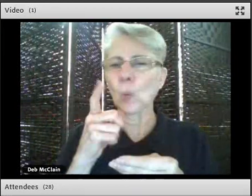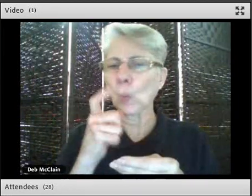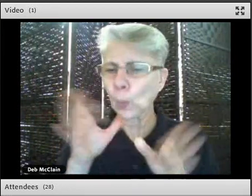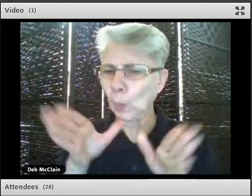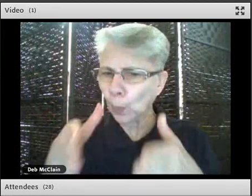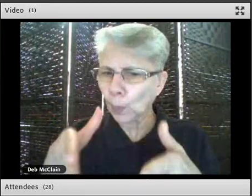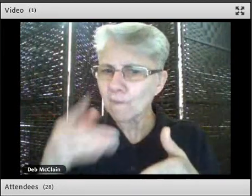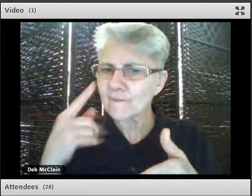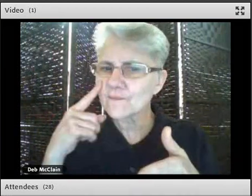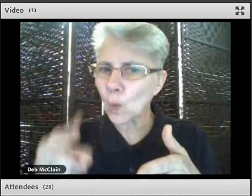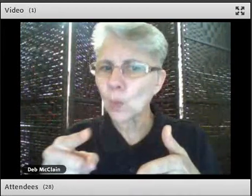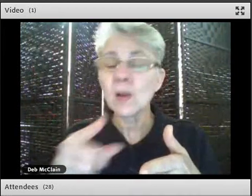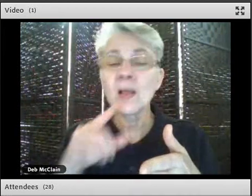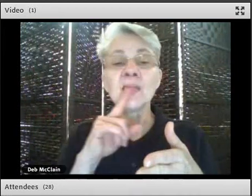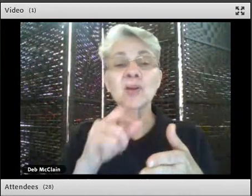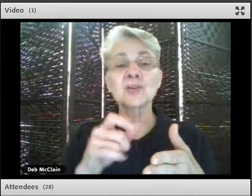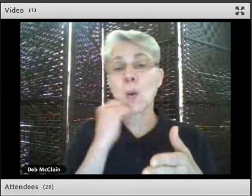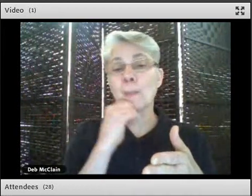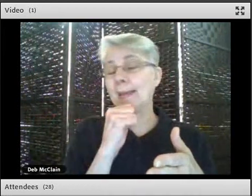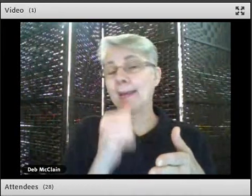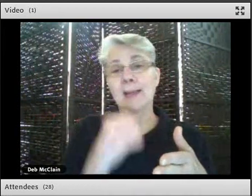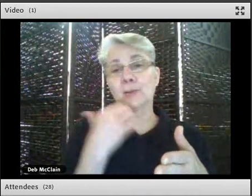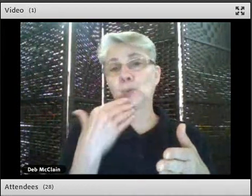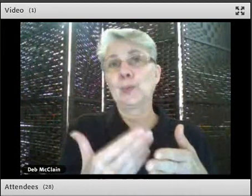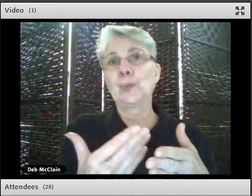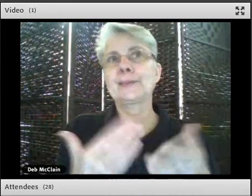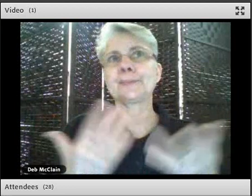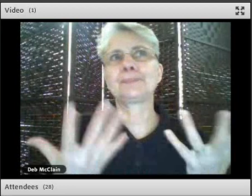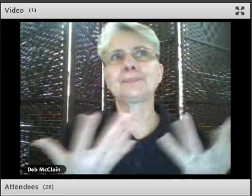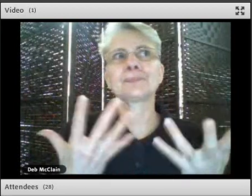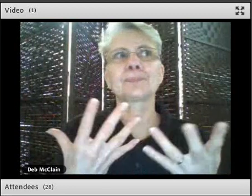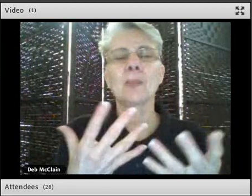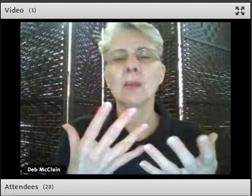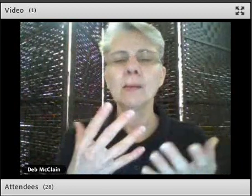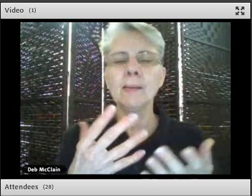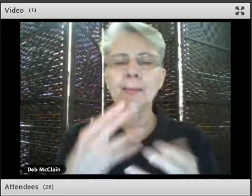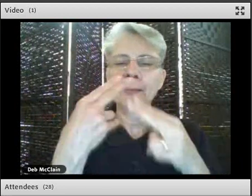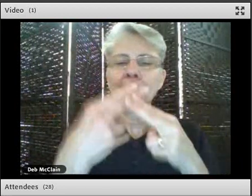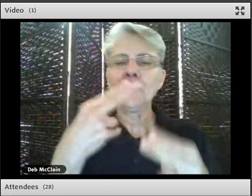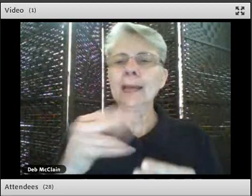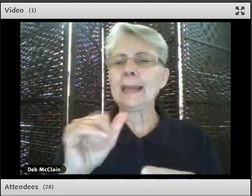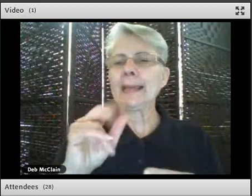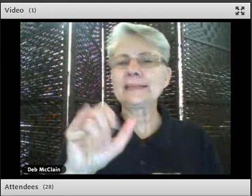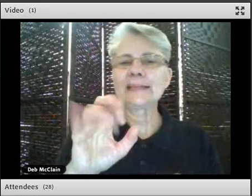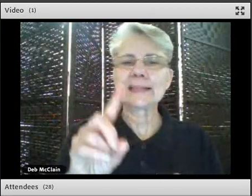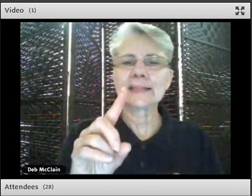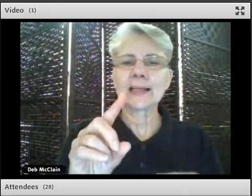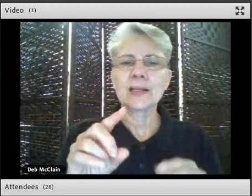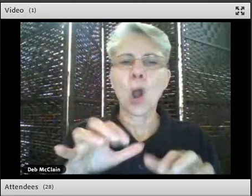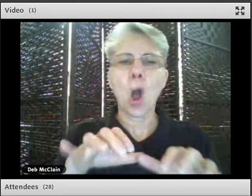with sound recordings for things. So you can certainly go to Amazon or Barnes & Noble